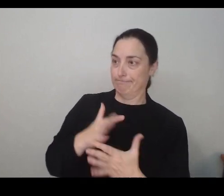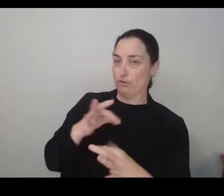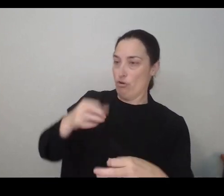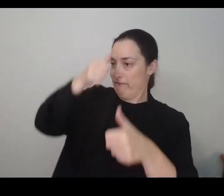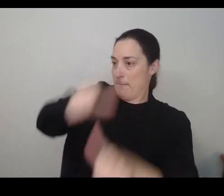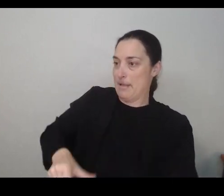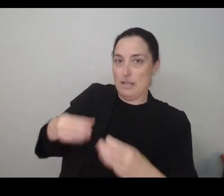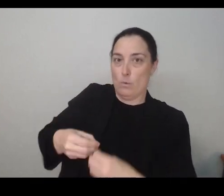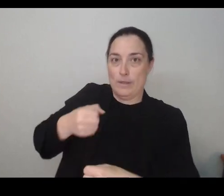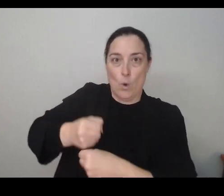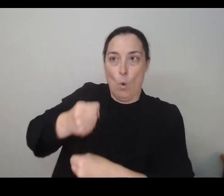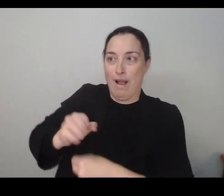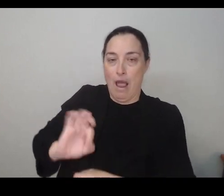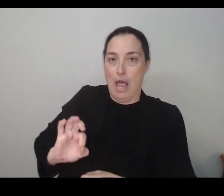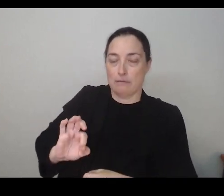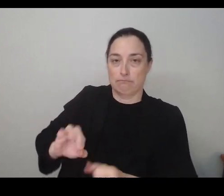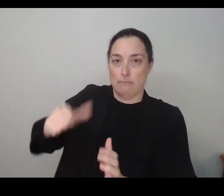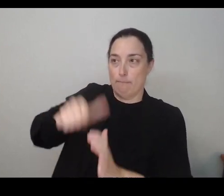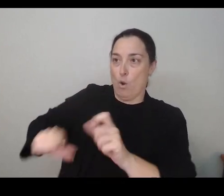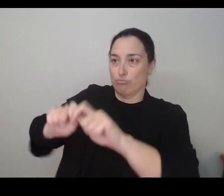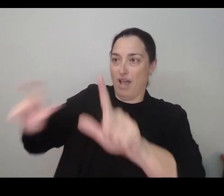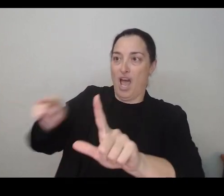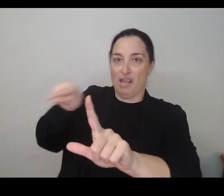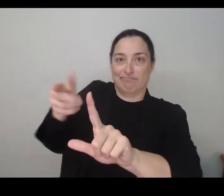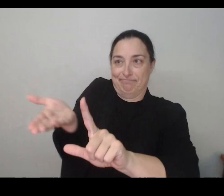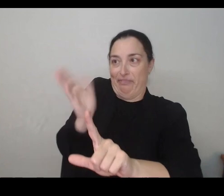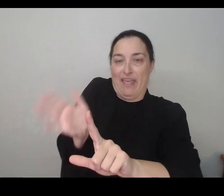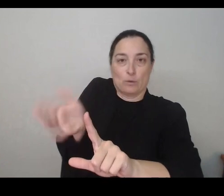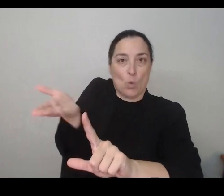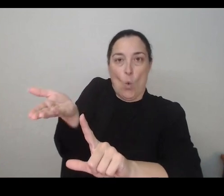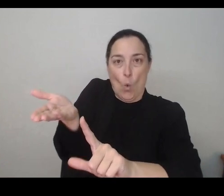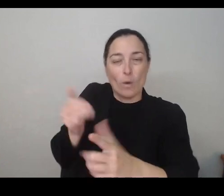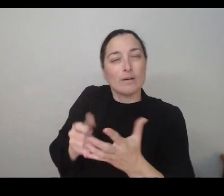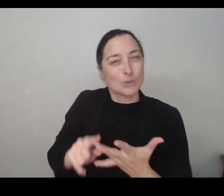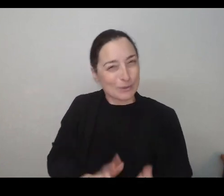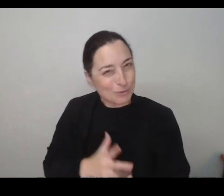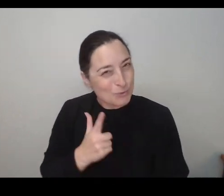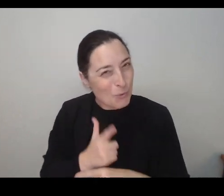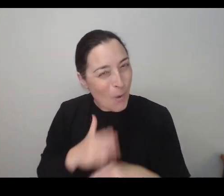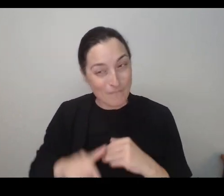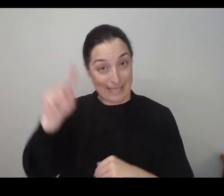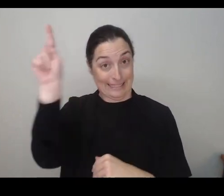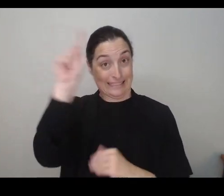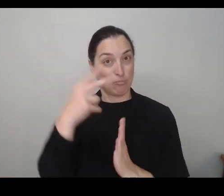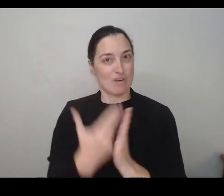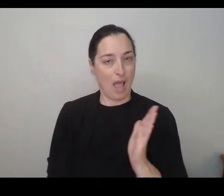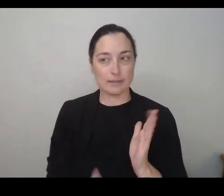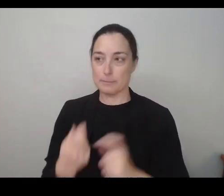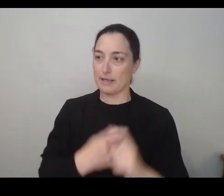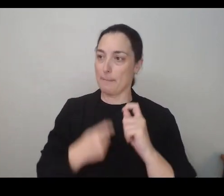was emblematic of that. And it was heartening to talk about how contemporary artists are empowering culture